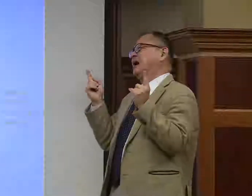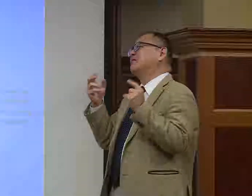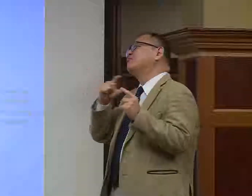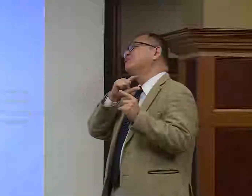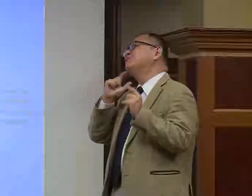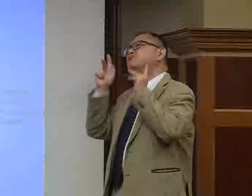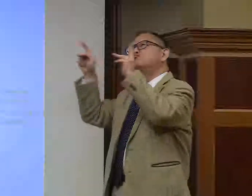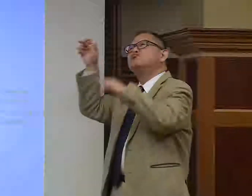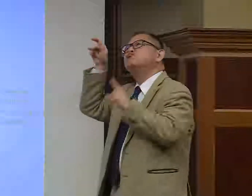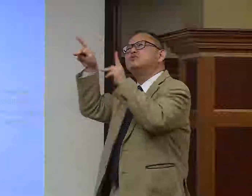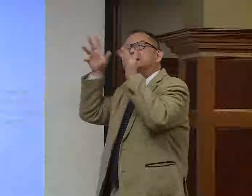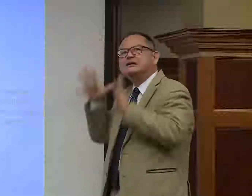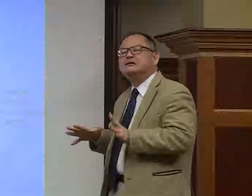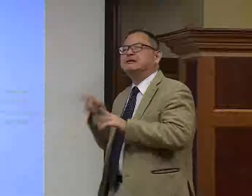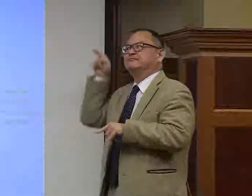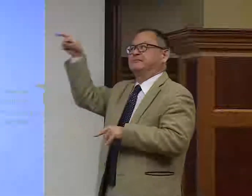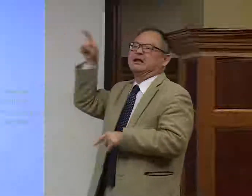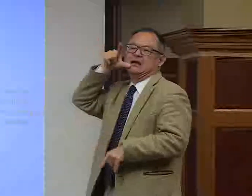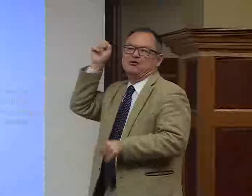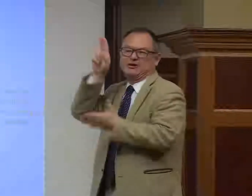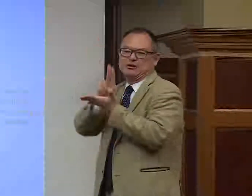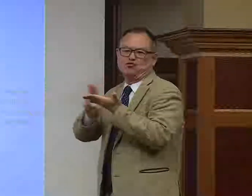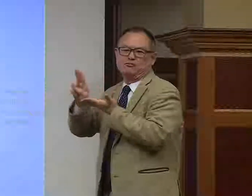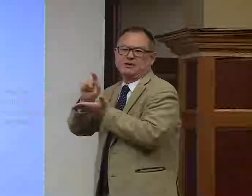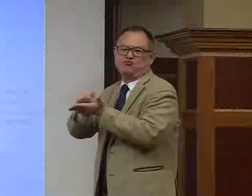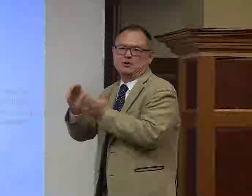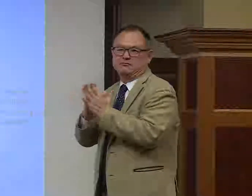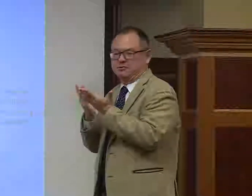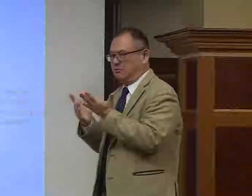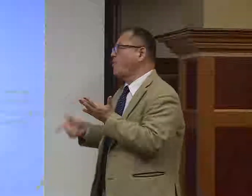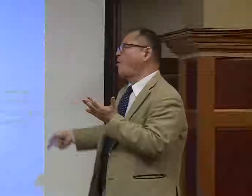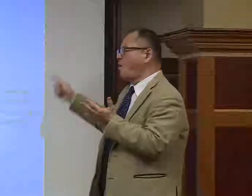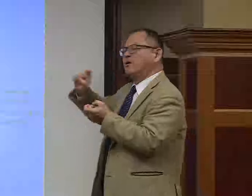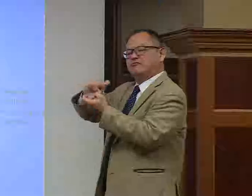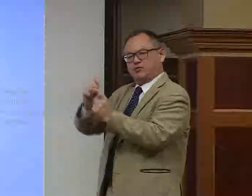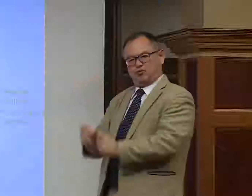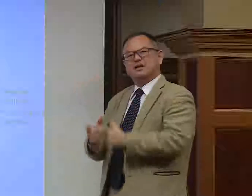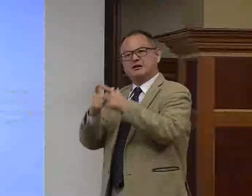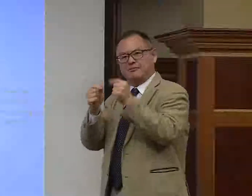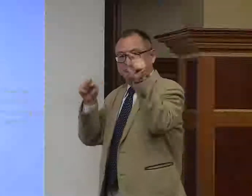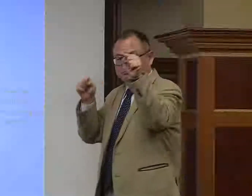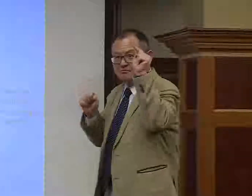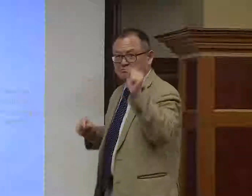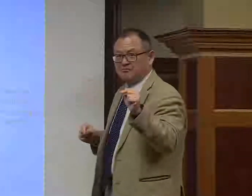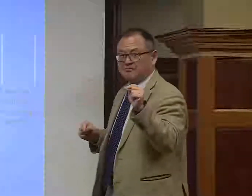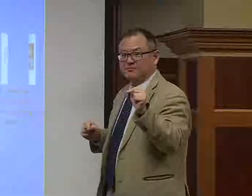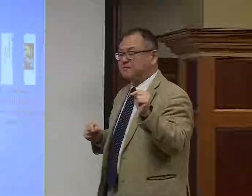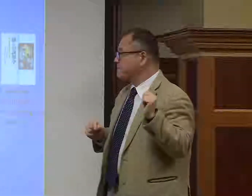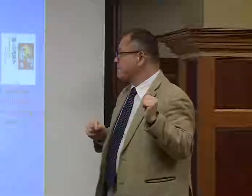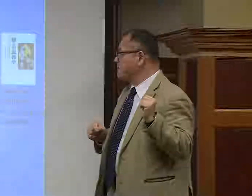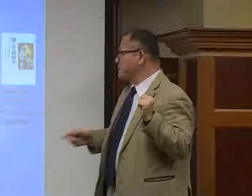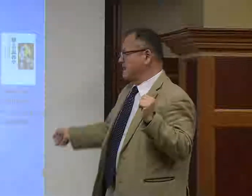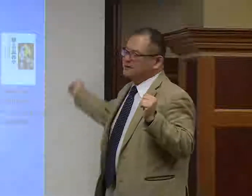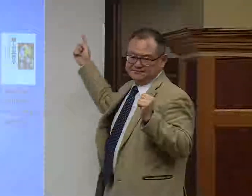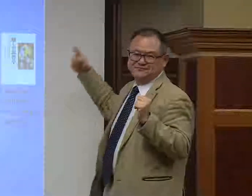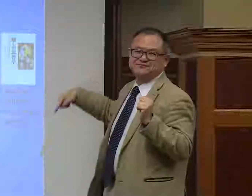And there's a professor at Gallaudet University that published-- or wrote this book-- and then we translated it.